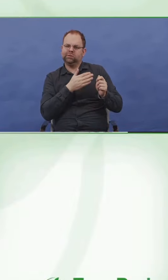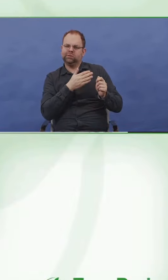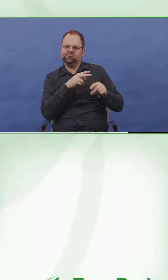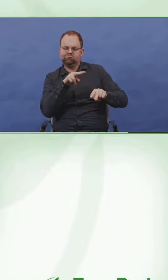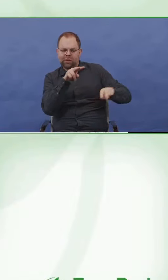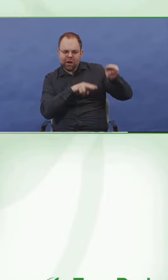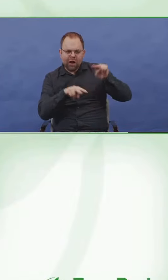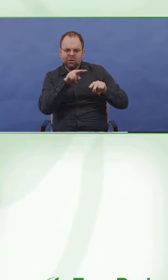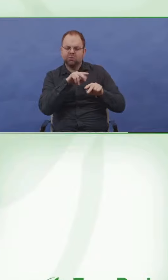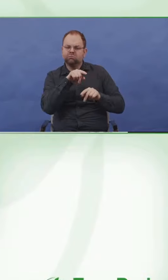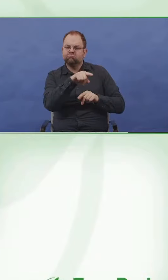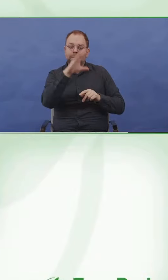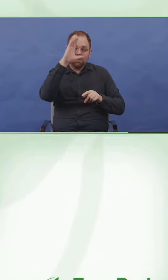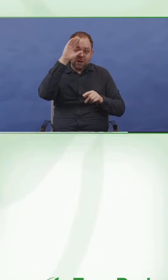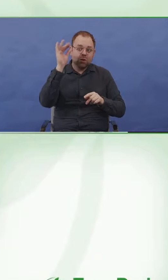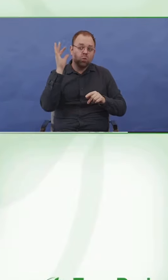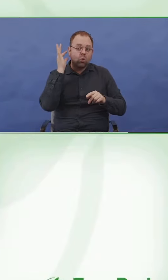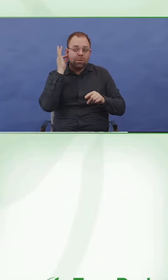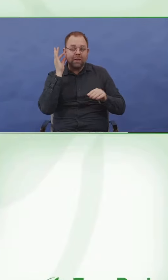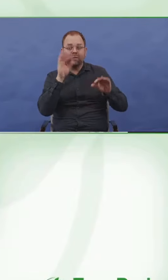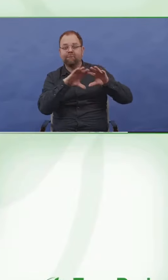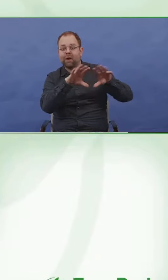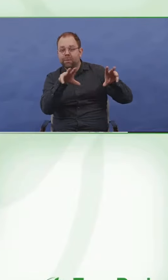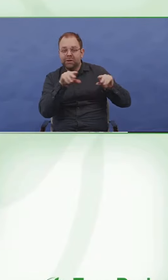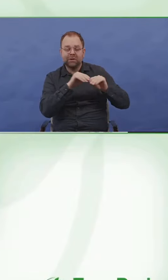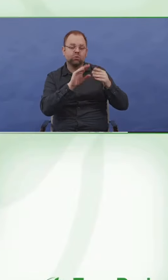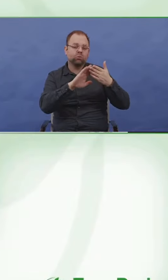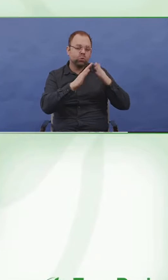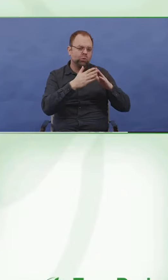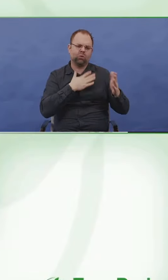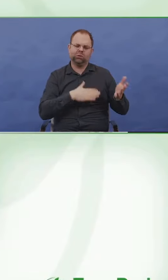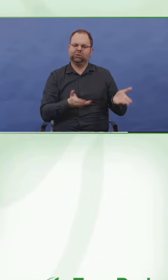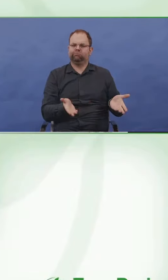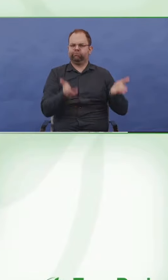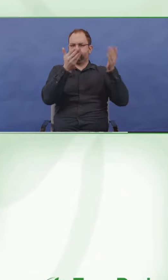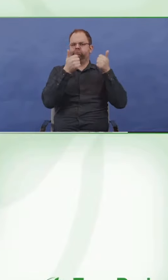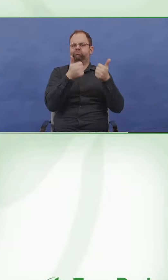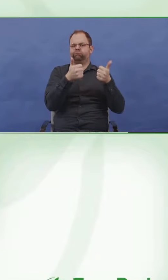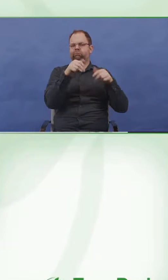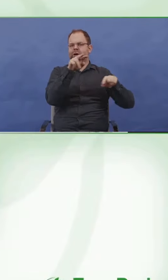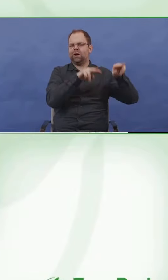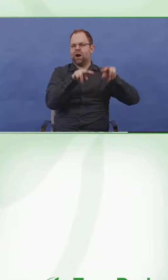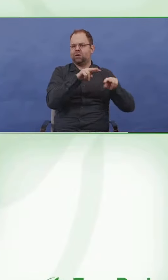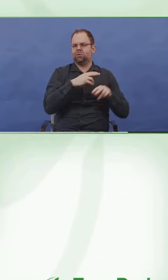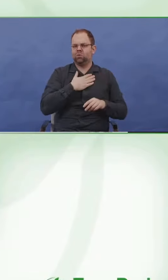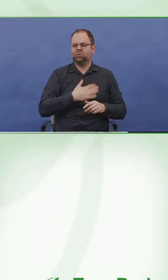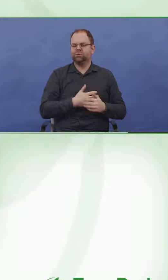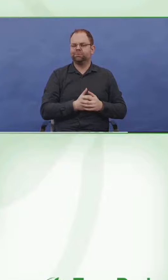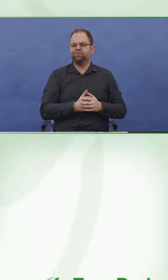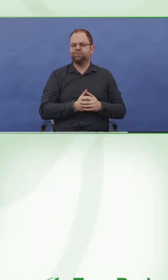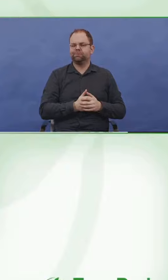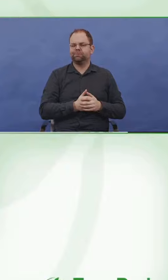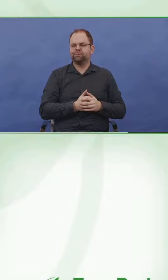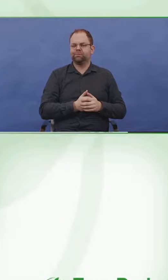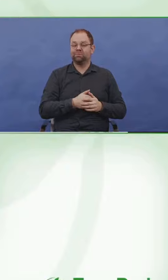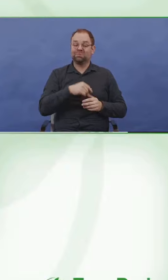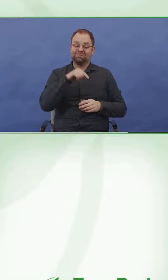Be it paid or unpaid. In addition it calls for reducing unpaid care work with a main